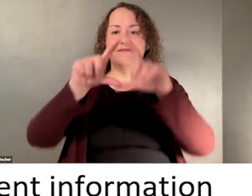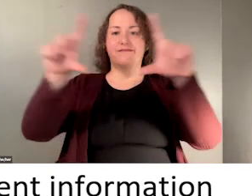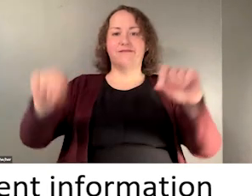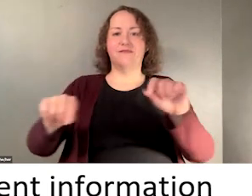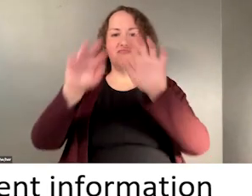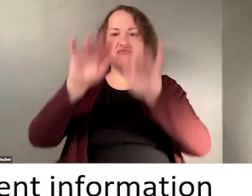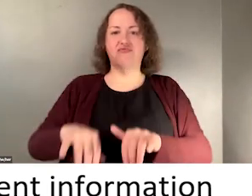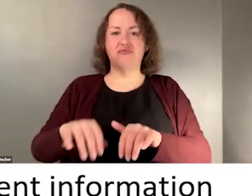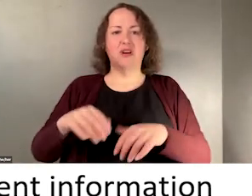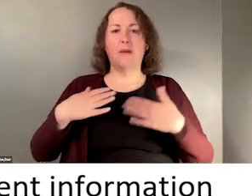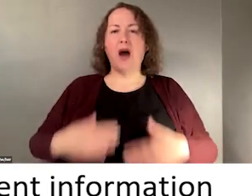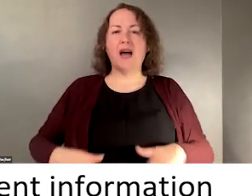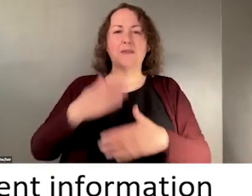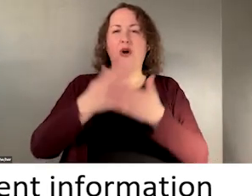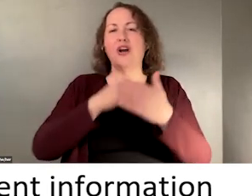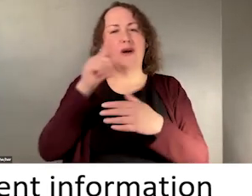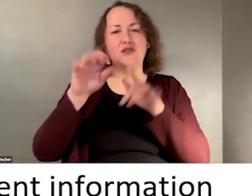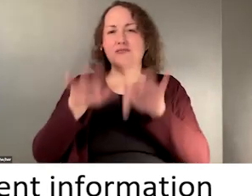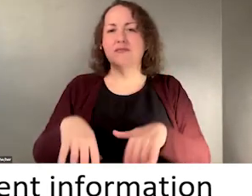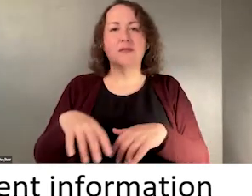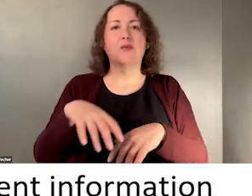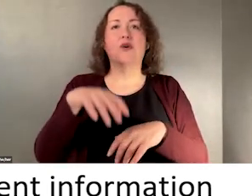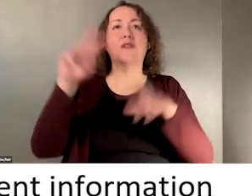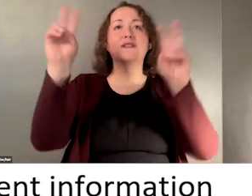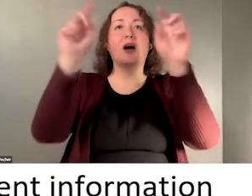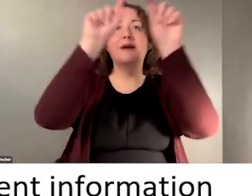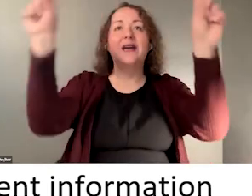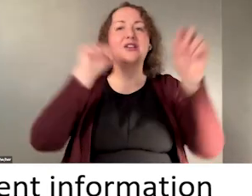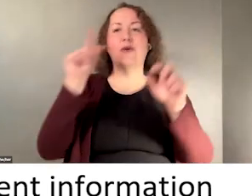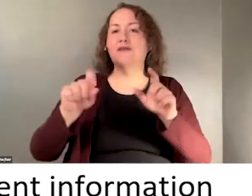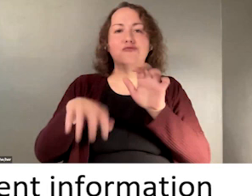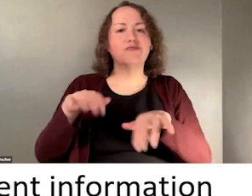Just send that blank email over and then you'll get a confirmation afterwards,